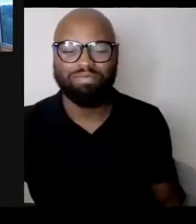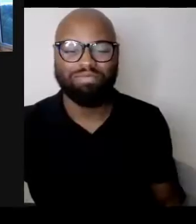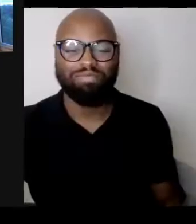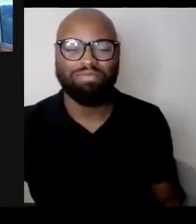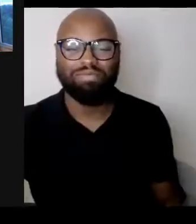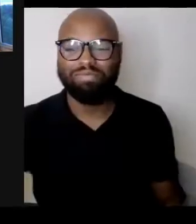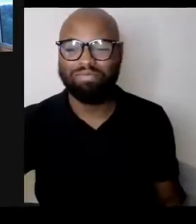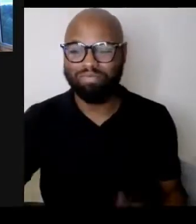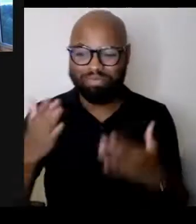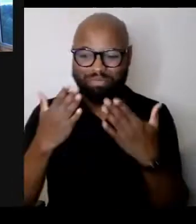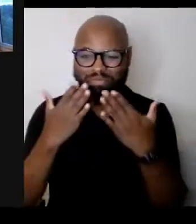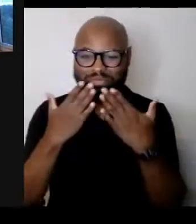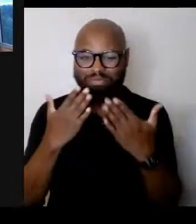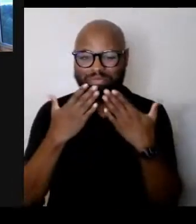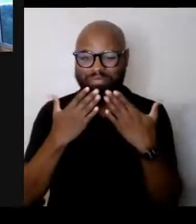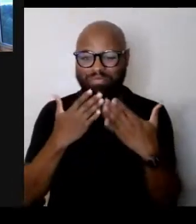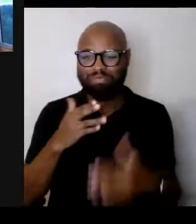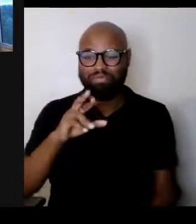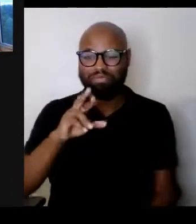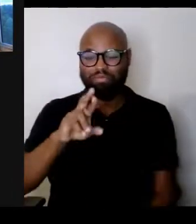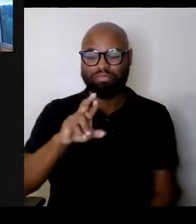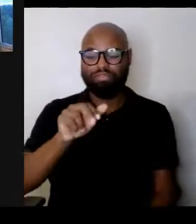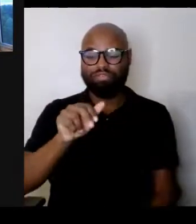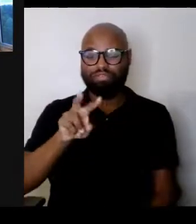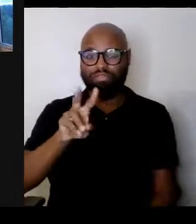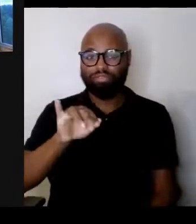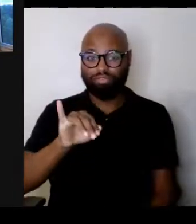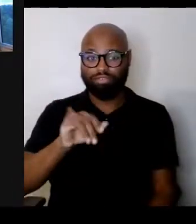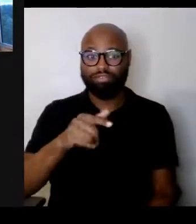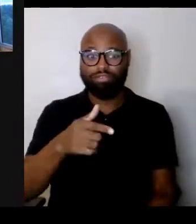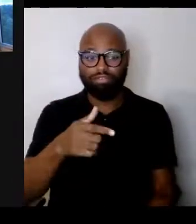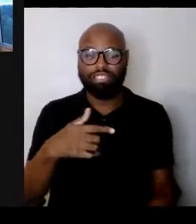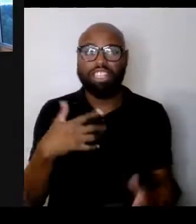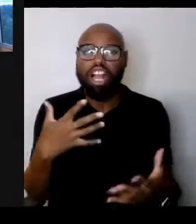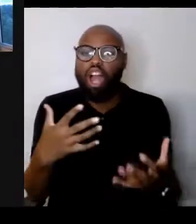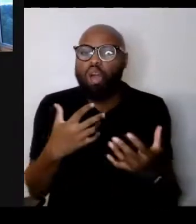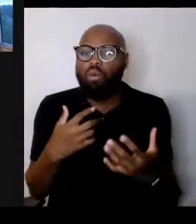Yeah, I want us to see the humanity in each other, right?